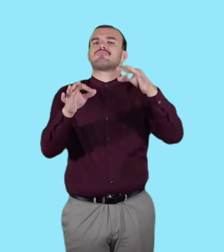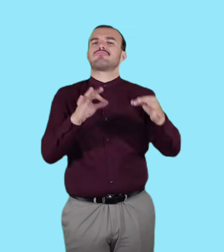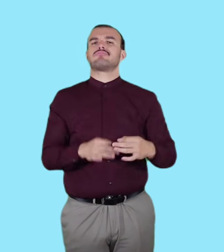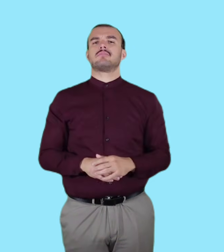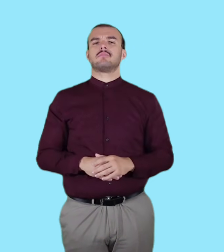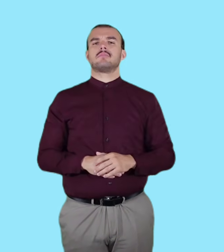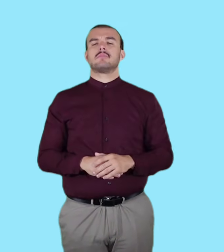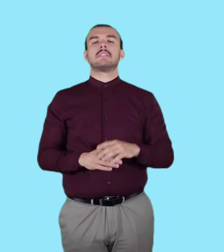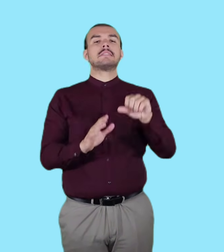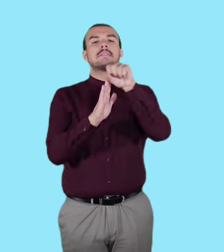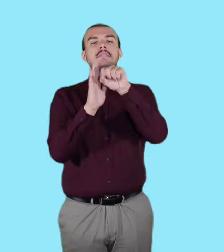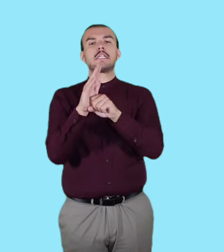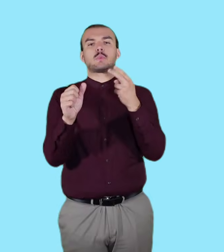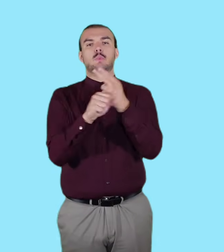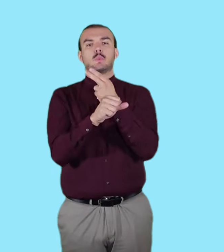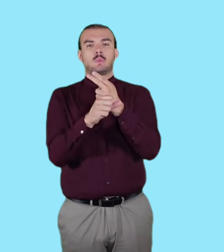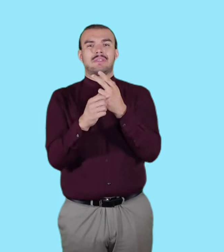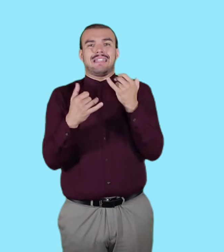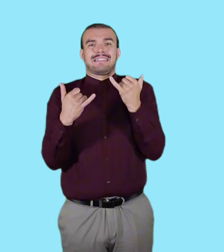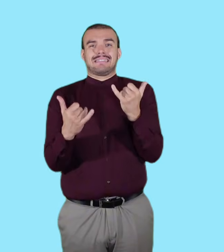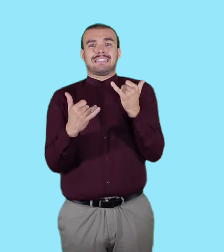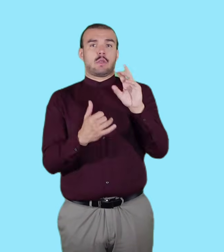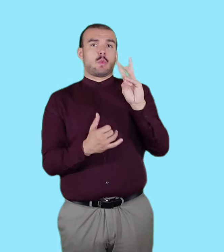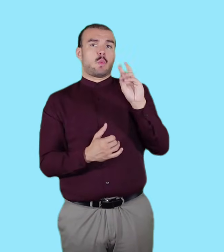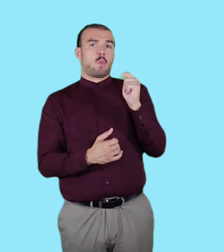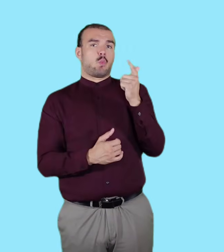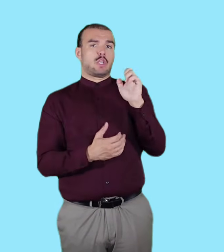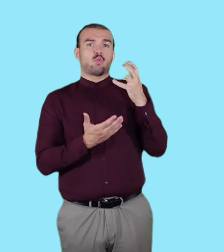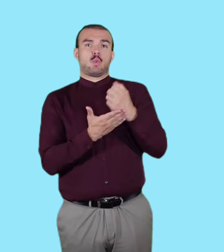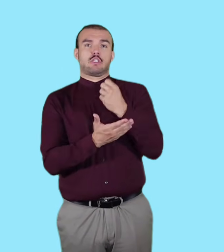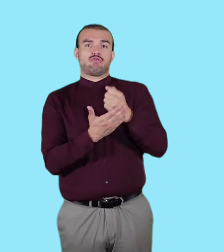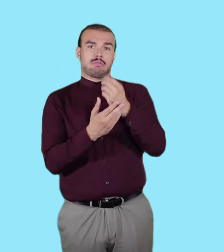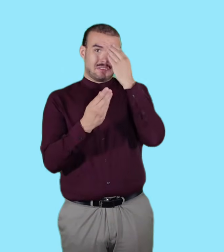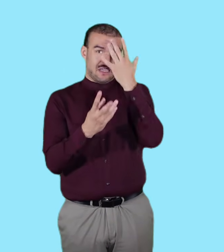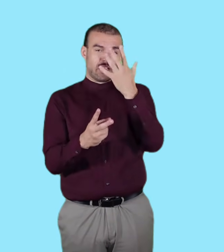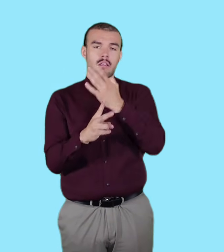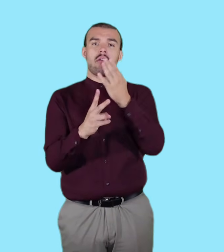States will use existing wage data, Medicaid claims data,